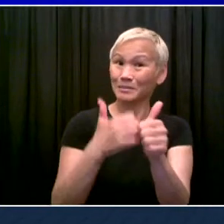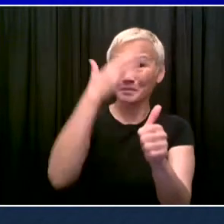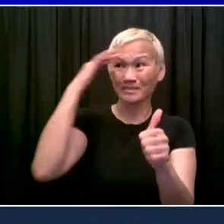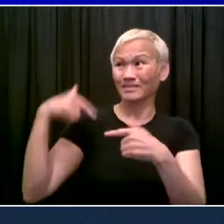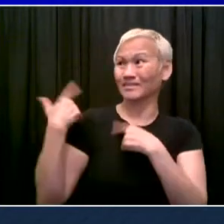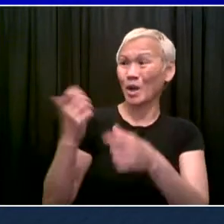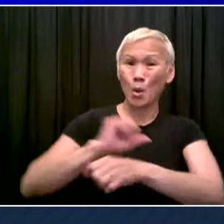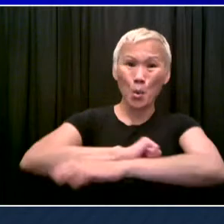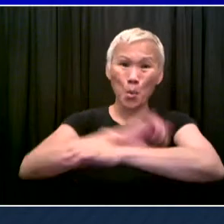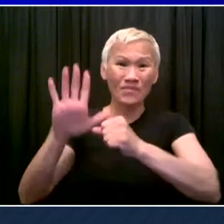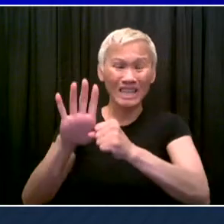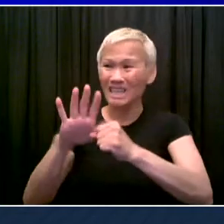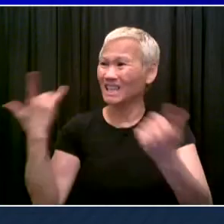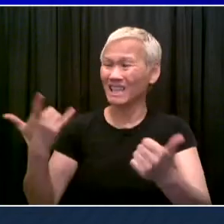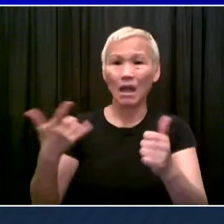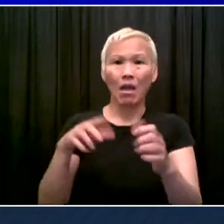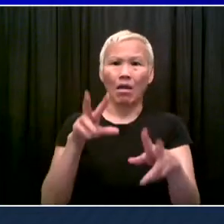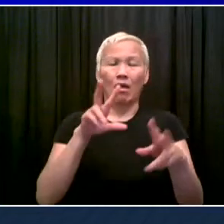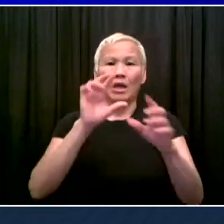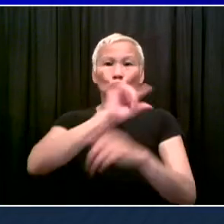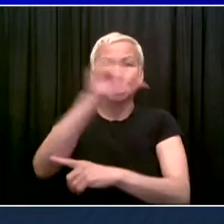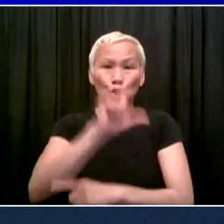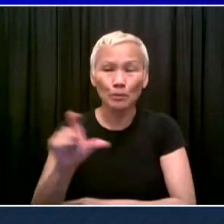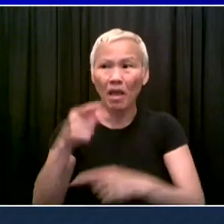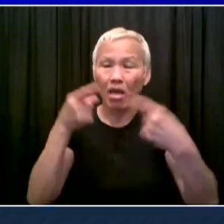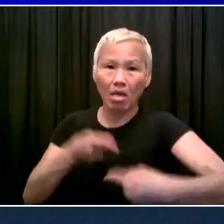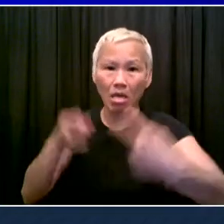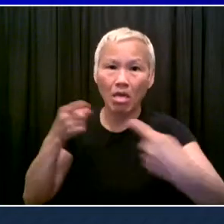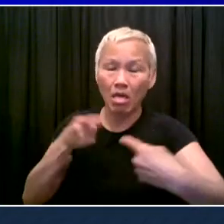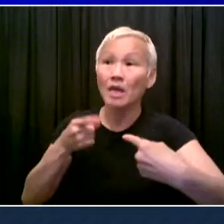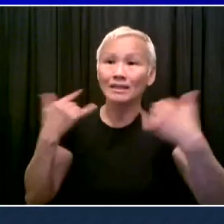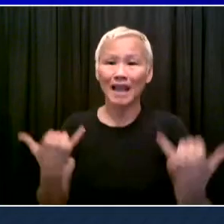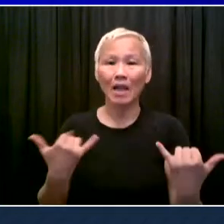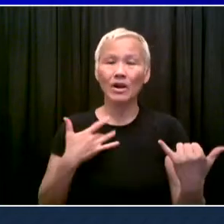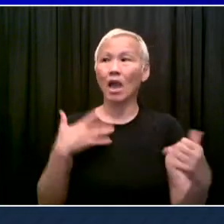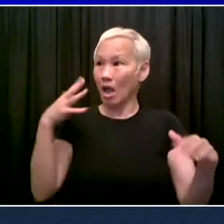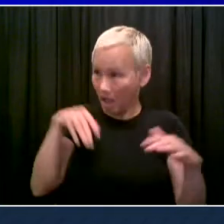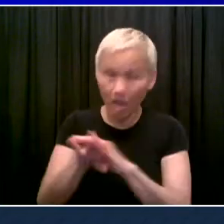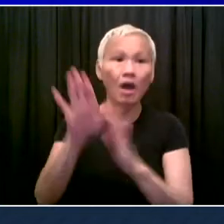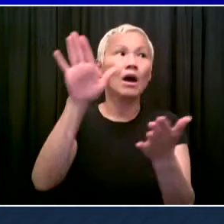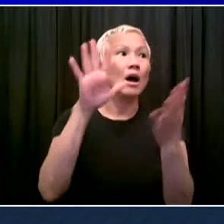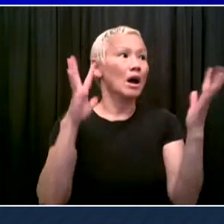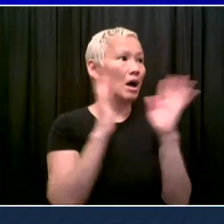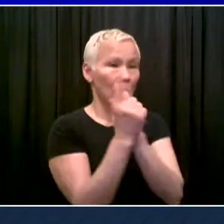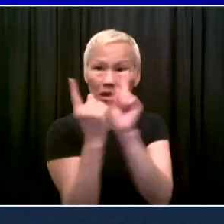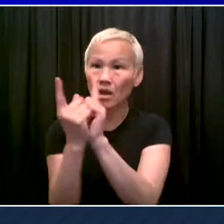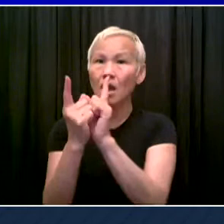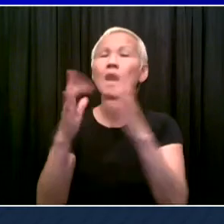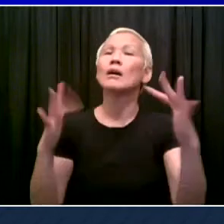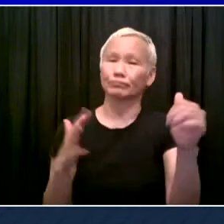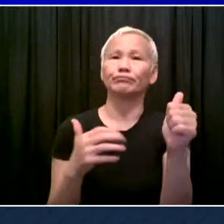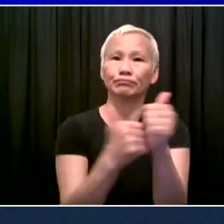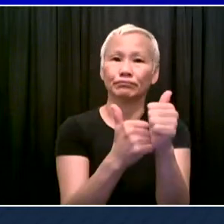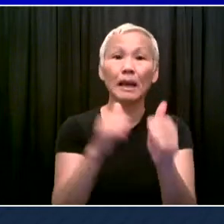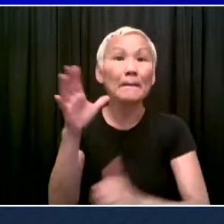THIS IS REALLY CANNOT HELP KIDS COME BACK AFTER EVERYTHING THEY HAVE BEEN THROUGH DURING THE PANDEMIC BUT